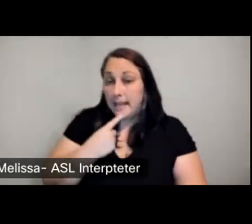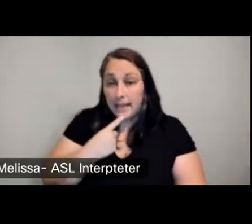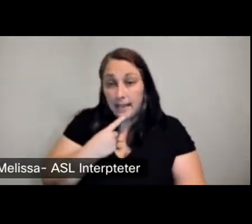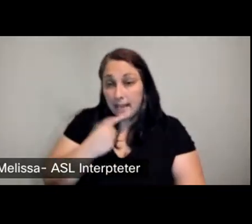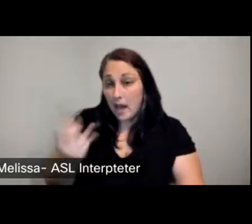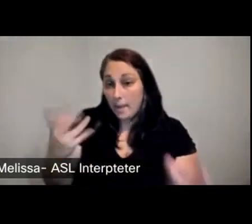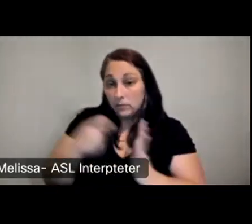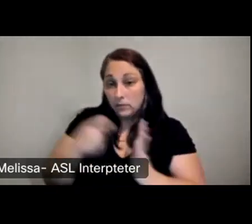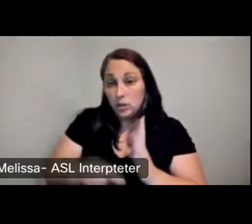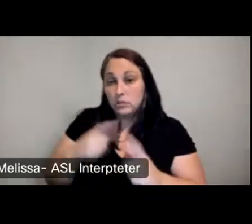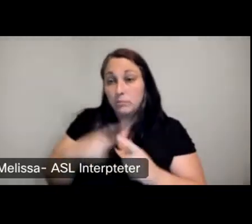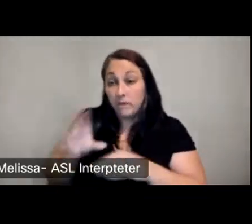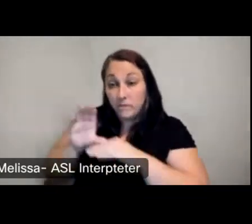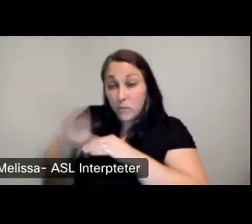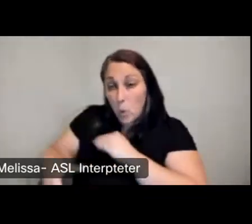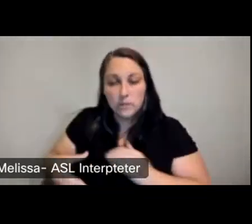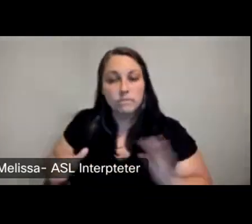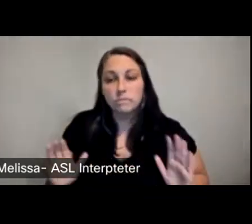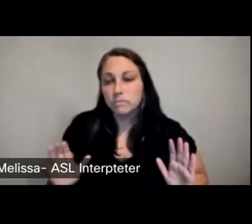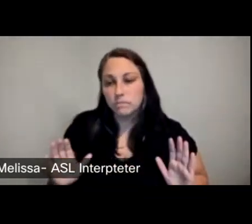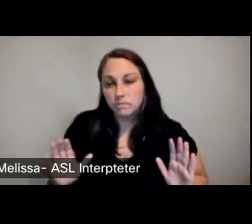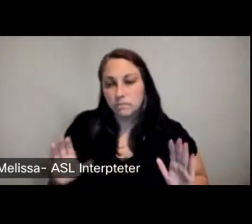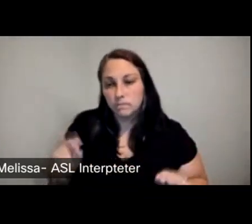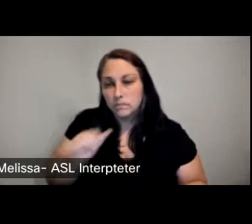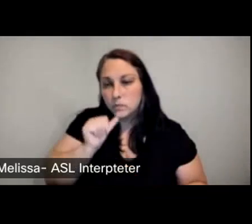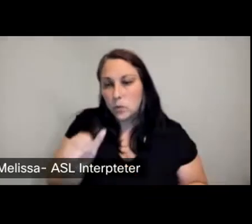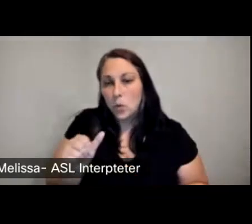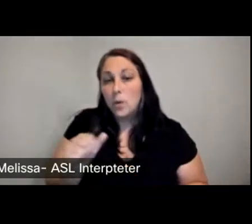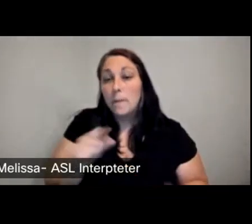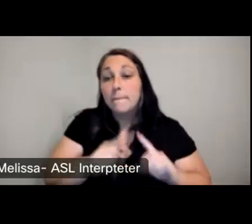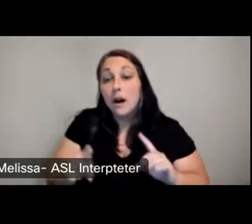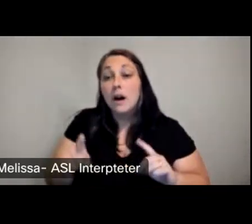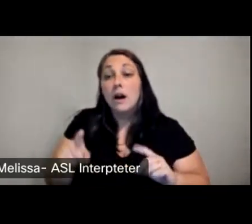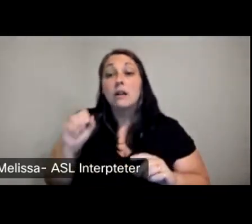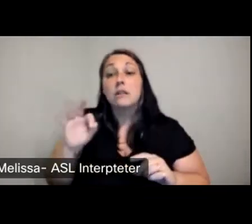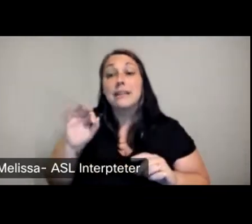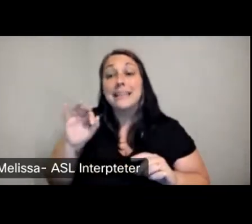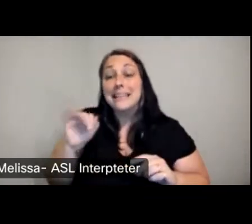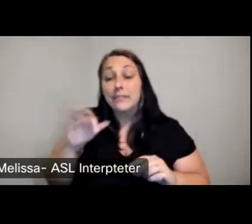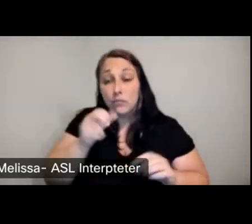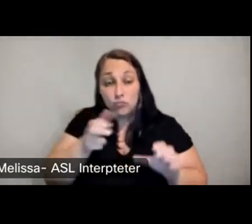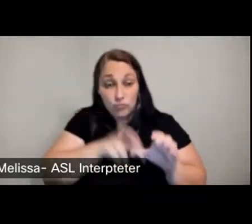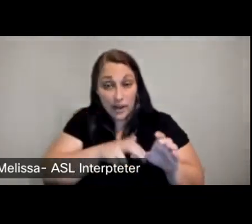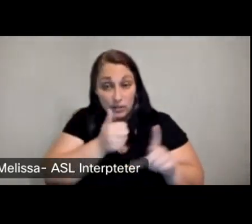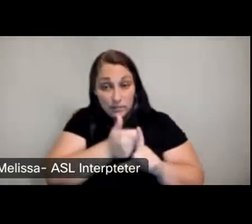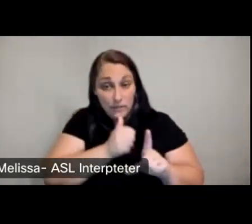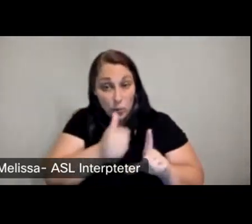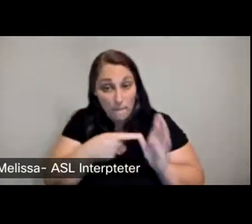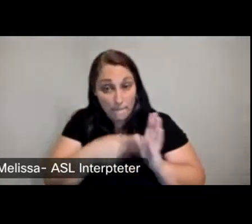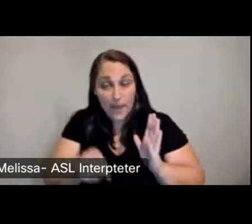push it but it's critical that you note it as a writer that didn't pay right um and and that